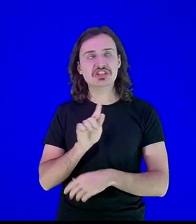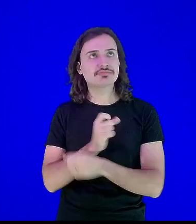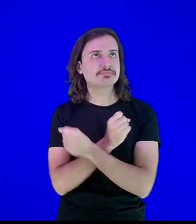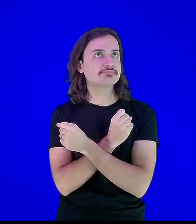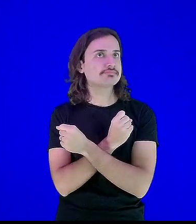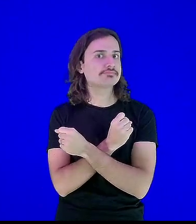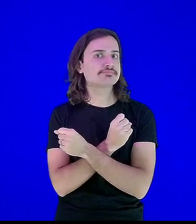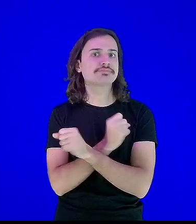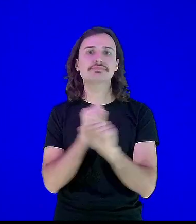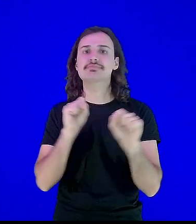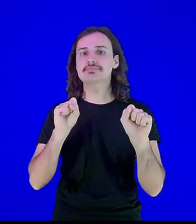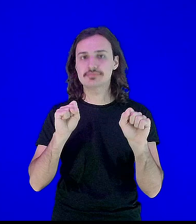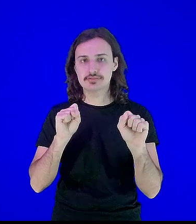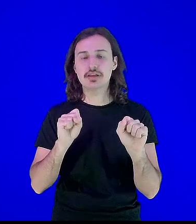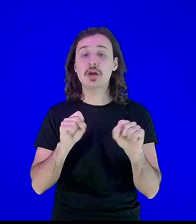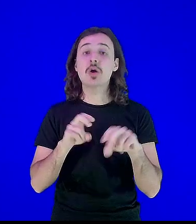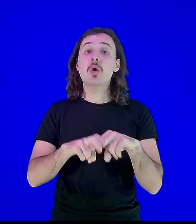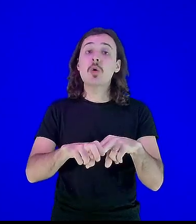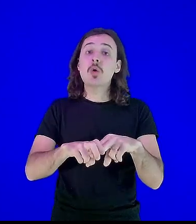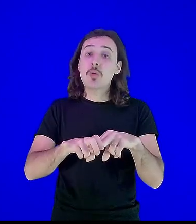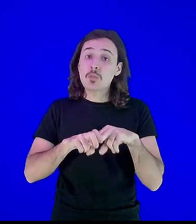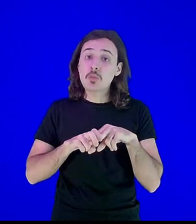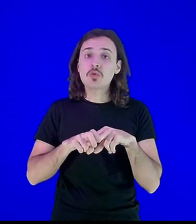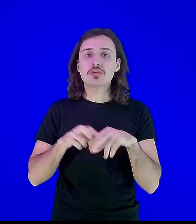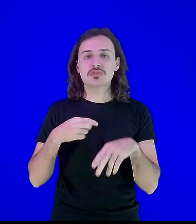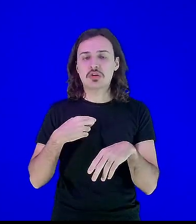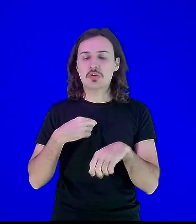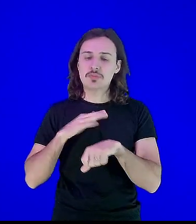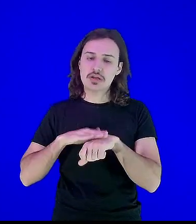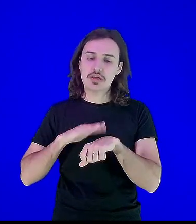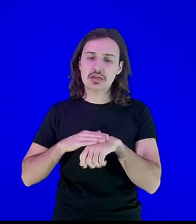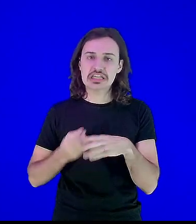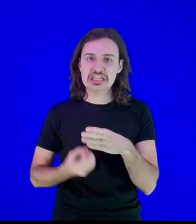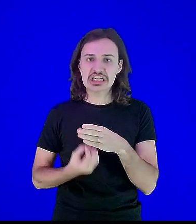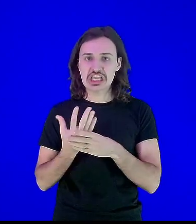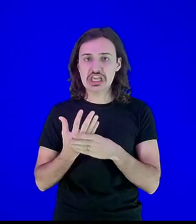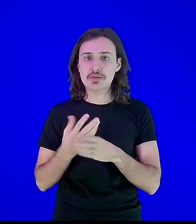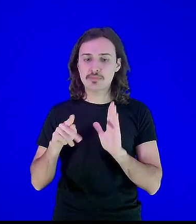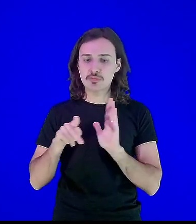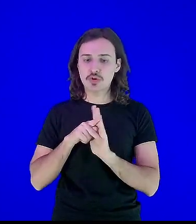mimicking Google Docs, enabling some of its features and,